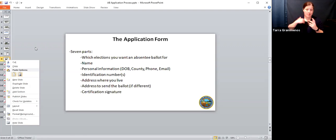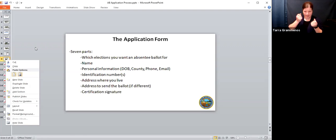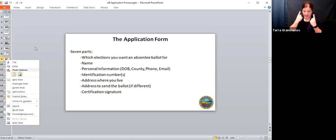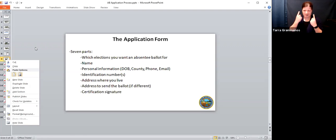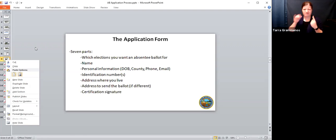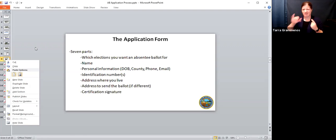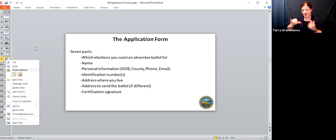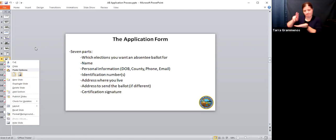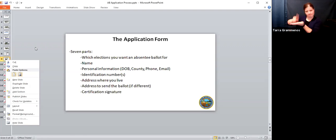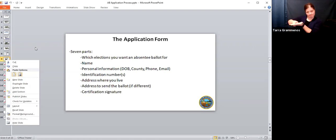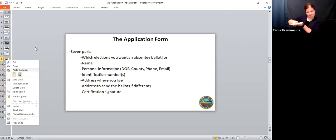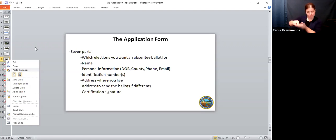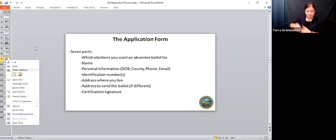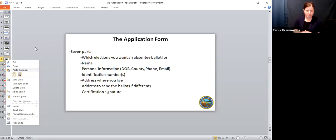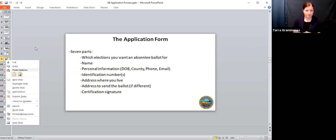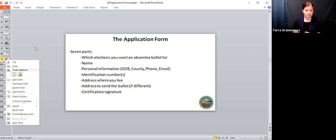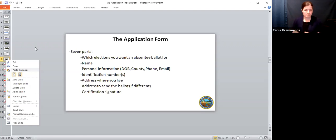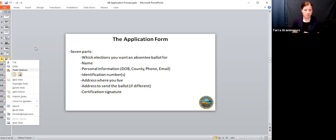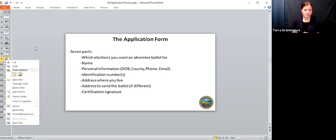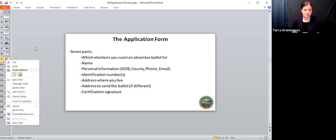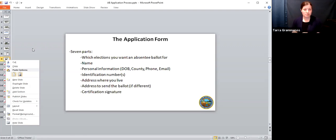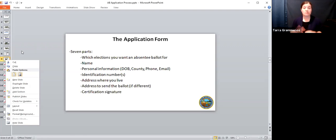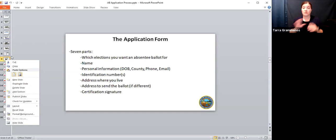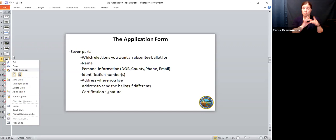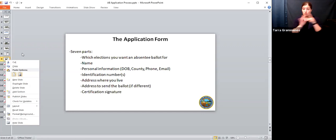I will quickly mention here on identification numbers